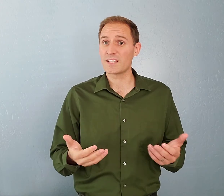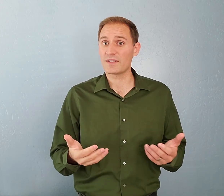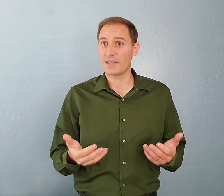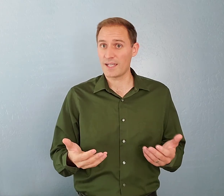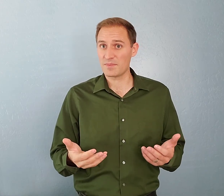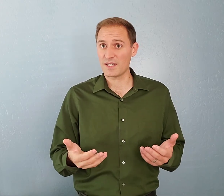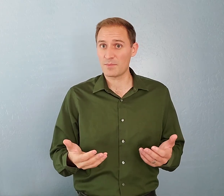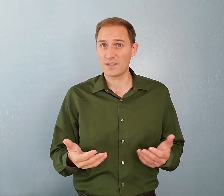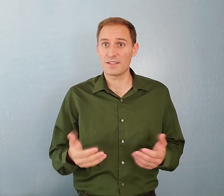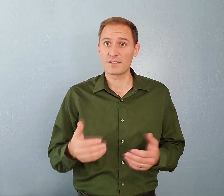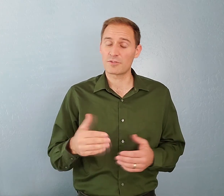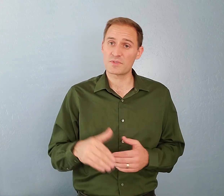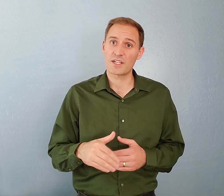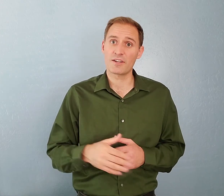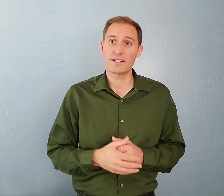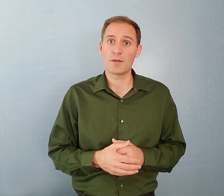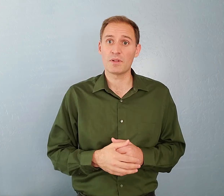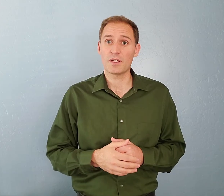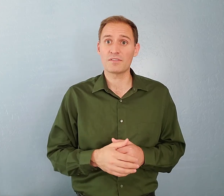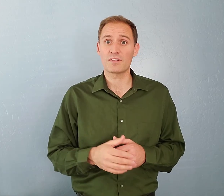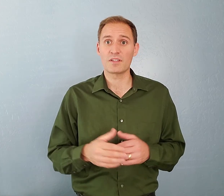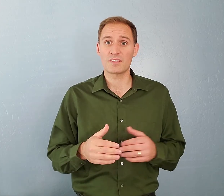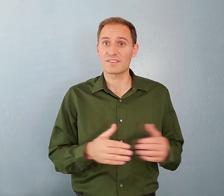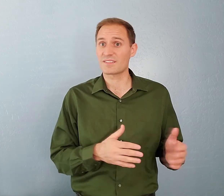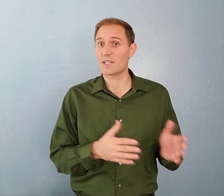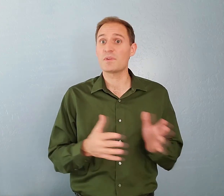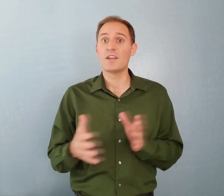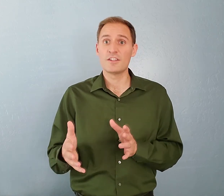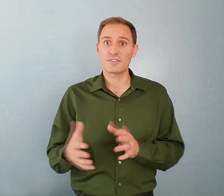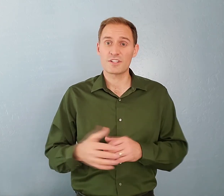a timestamp in the description area down below so you can just skip straight to